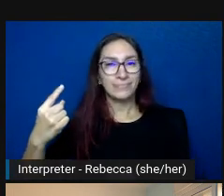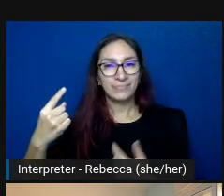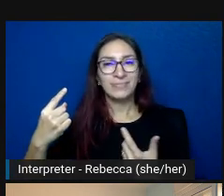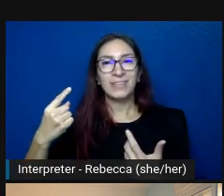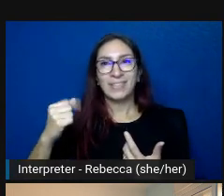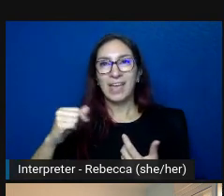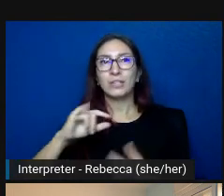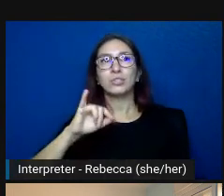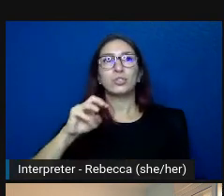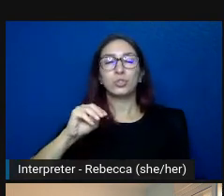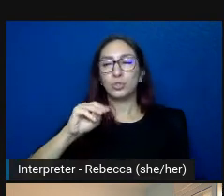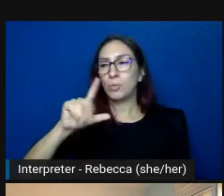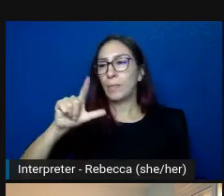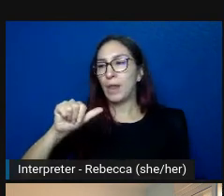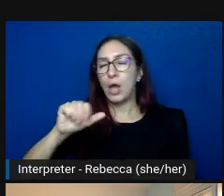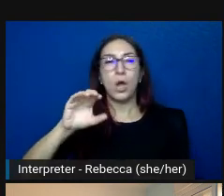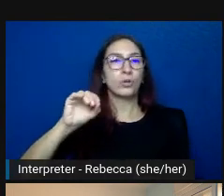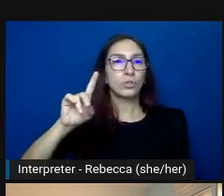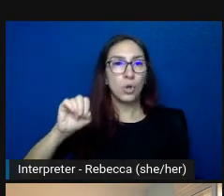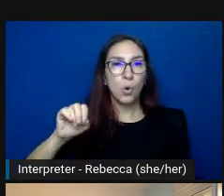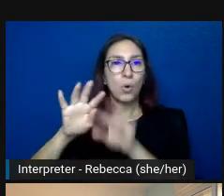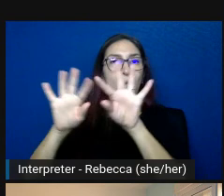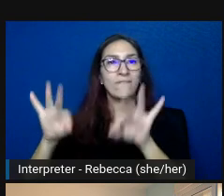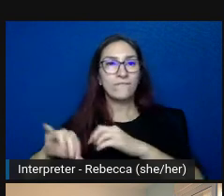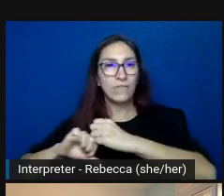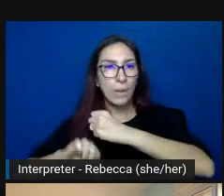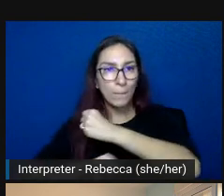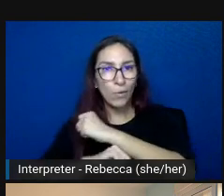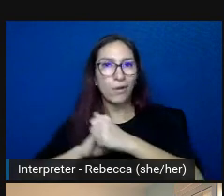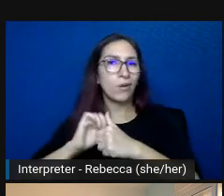another aspect of Joomla.